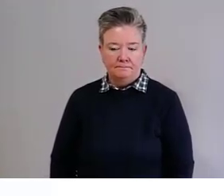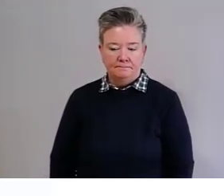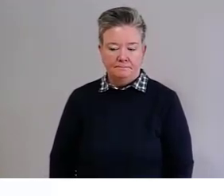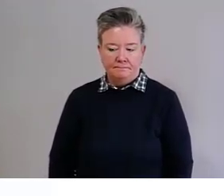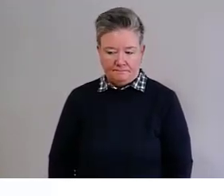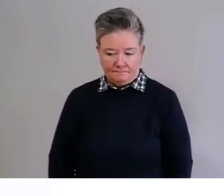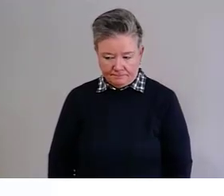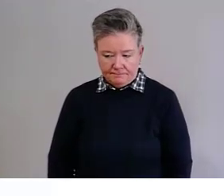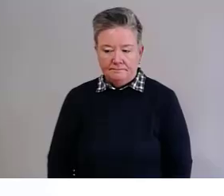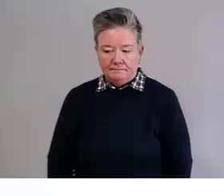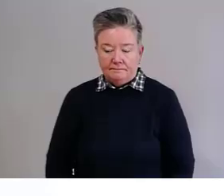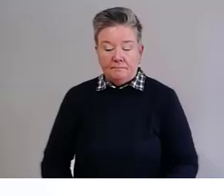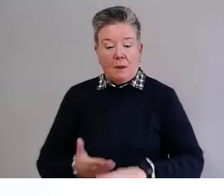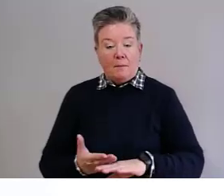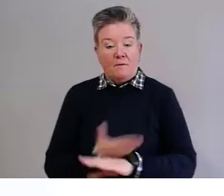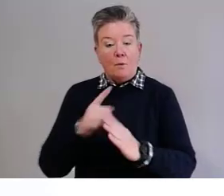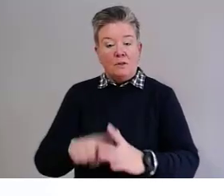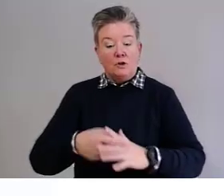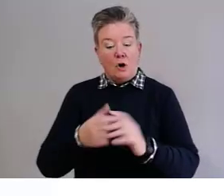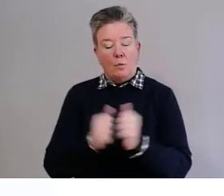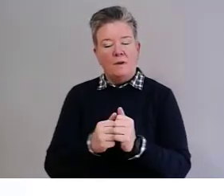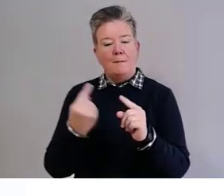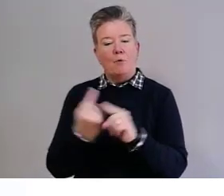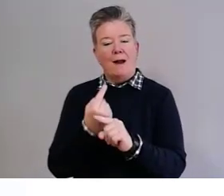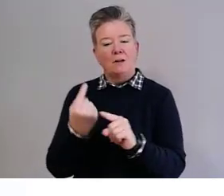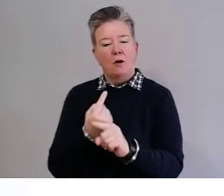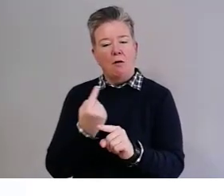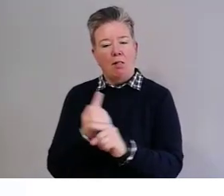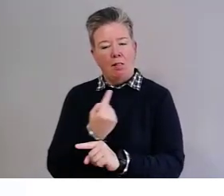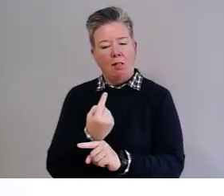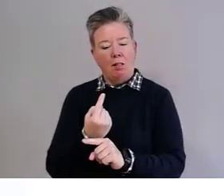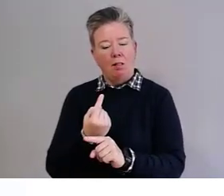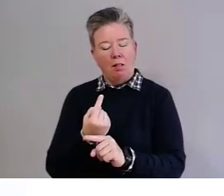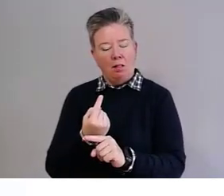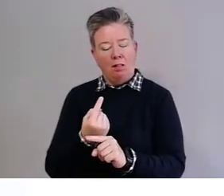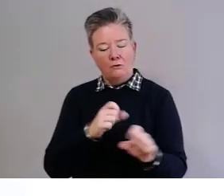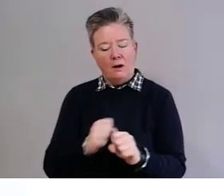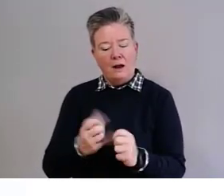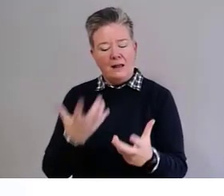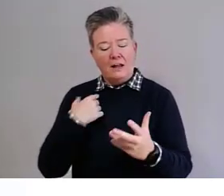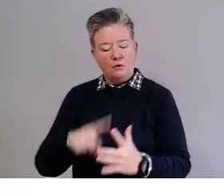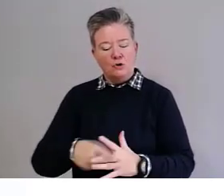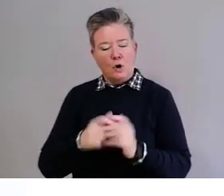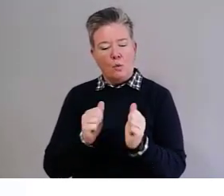Before we dive into practical strategies, I always like to begin with the why.